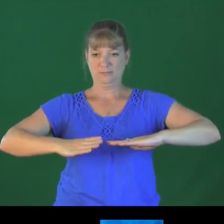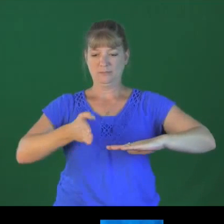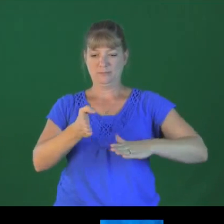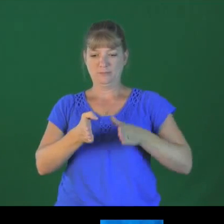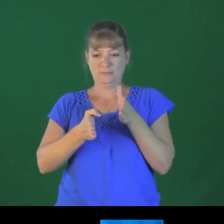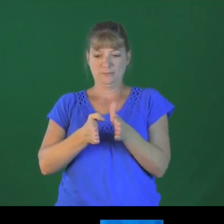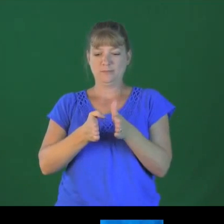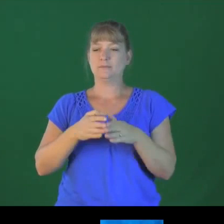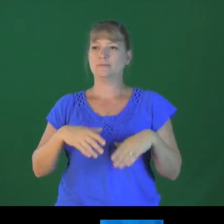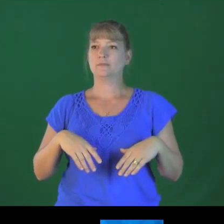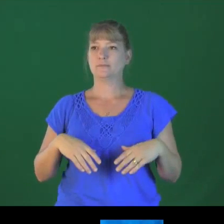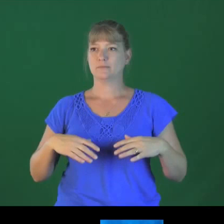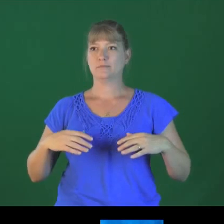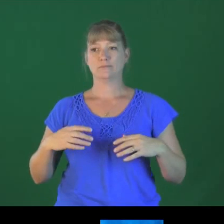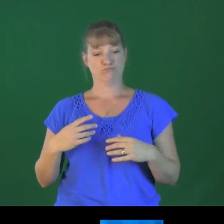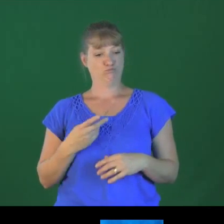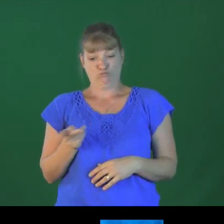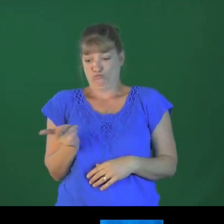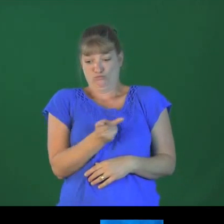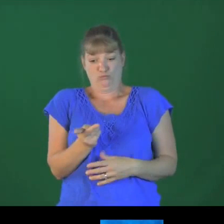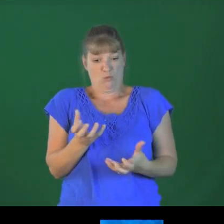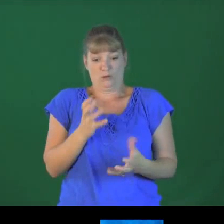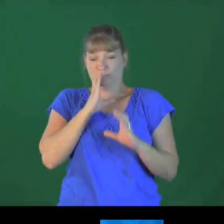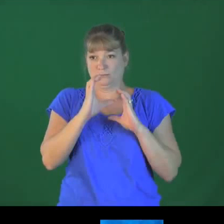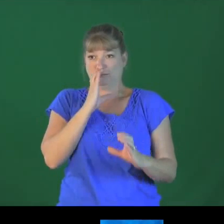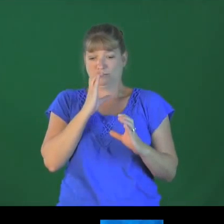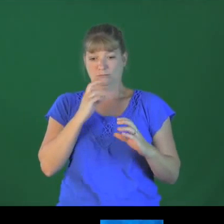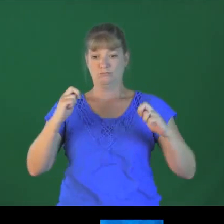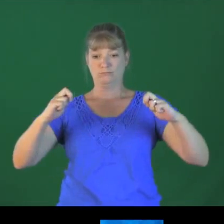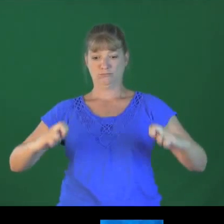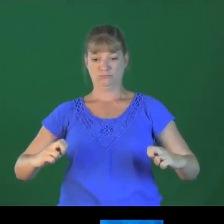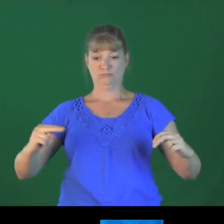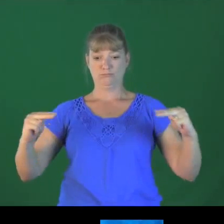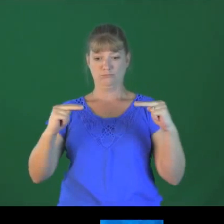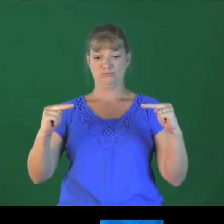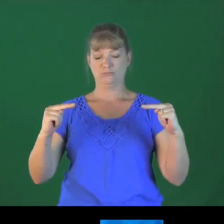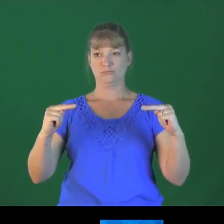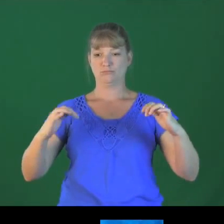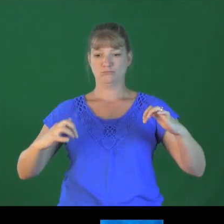and then the two people who want to have a conversation sit facing each other and type in